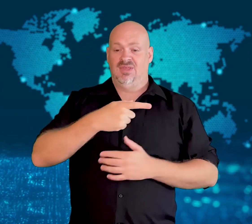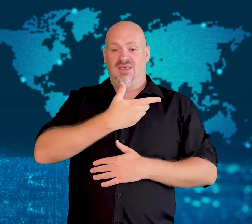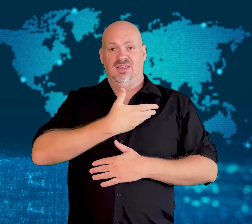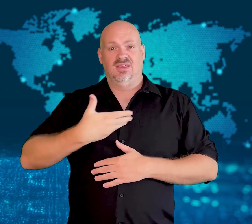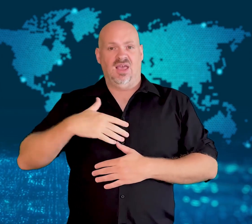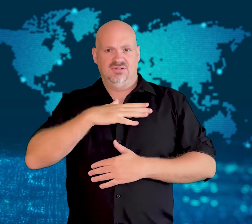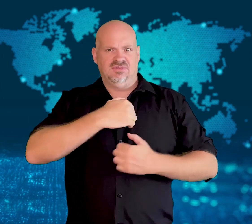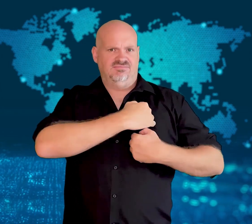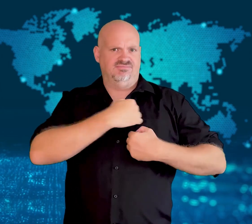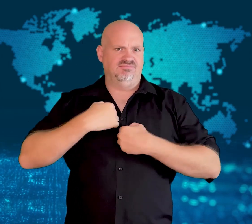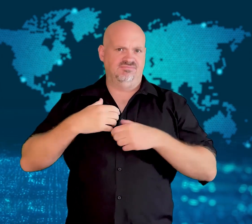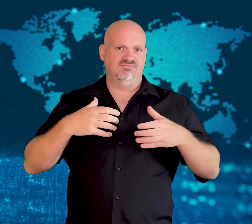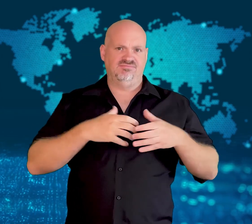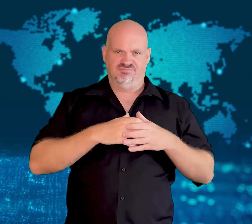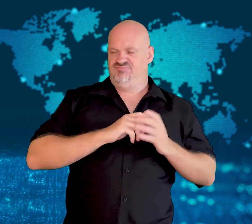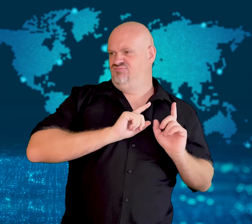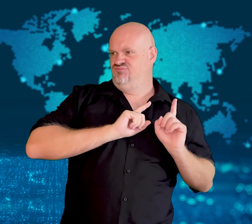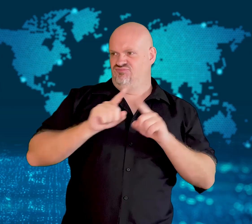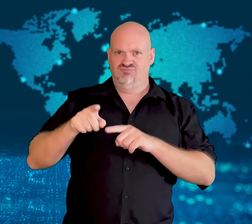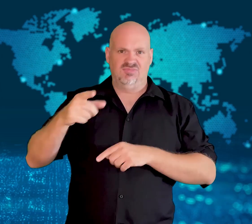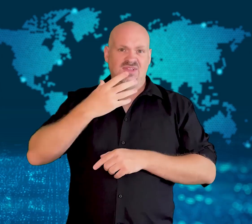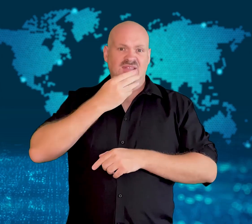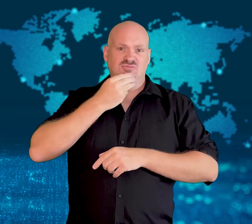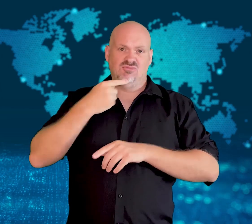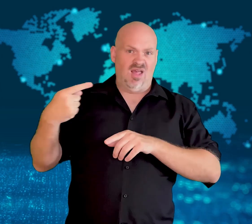rounds of rockets into Israel.